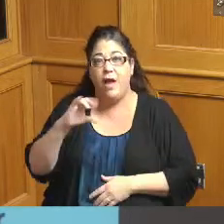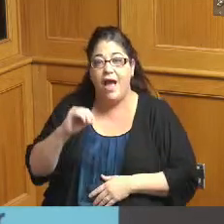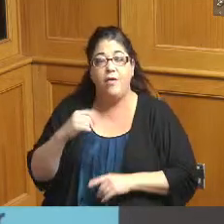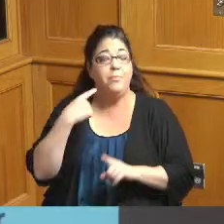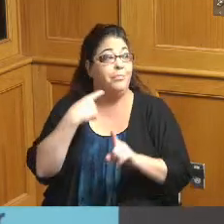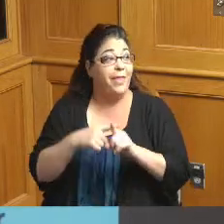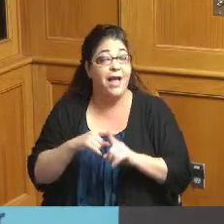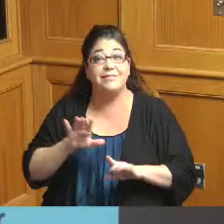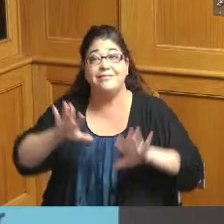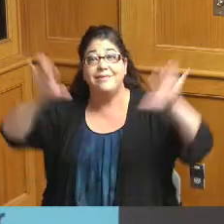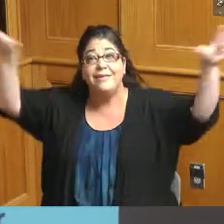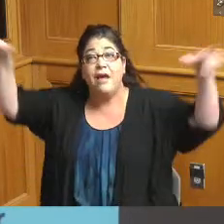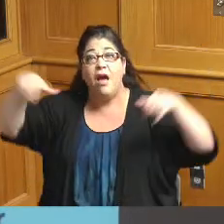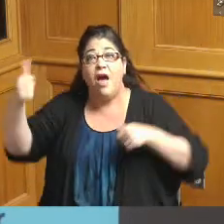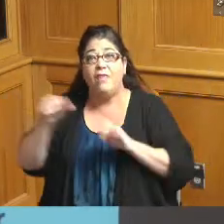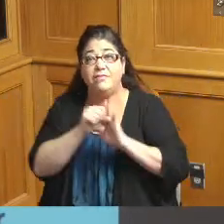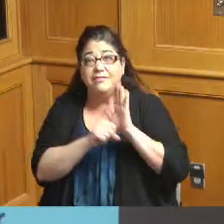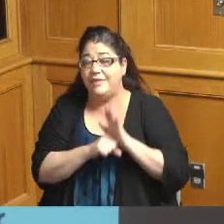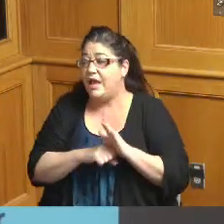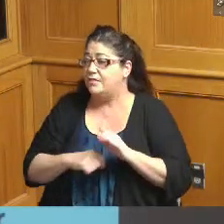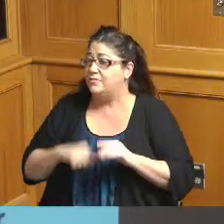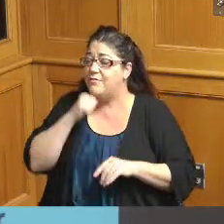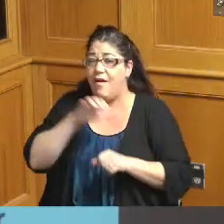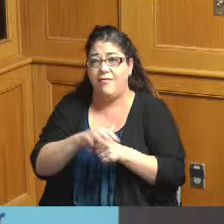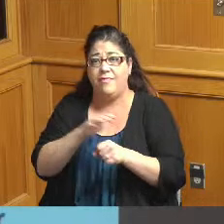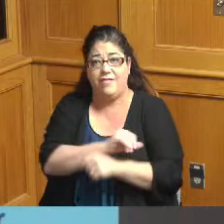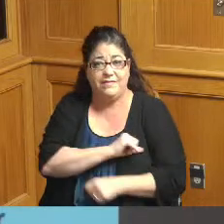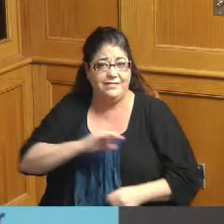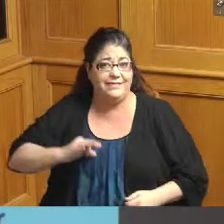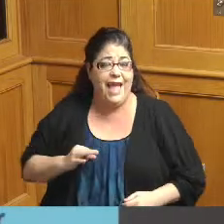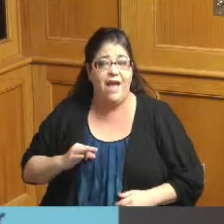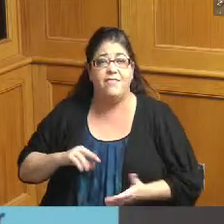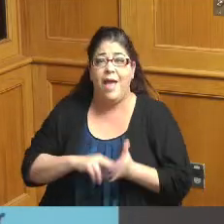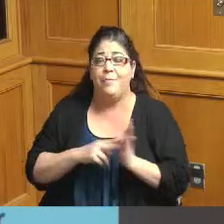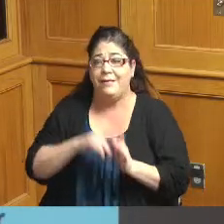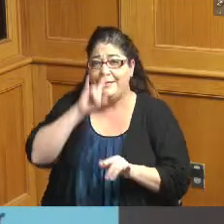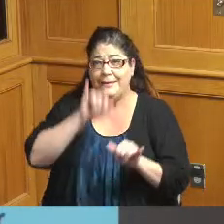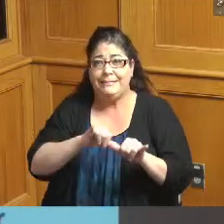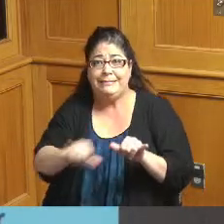shortages so it's really kind of bottlenecking those kids and they're staying much longer than